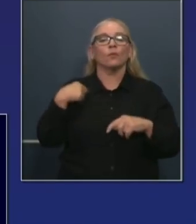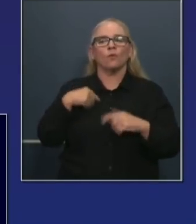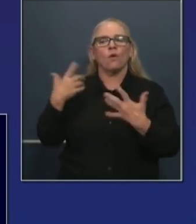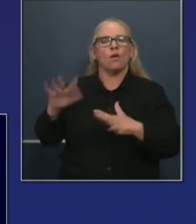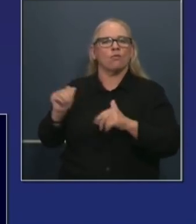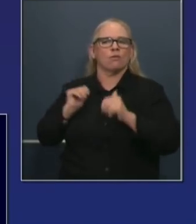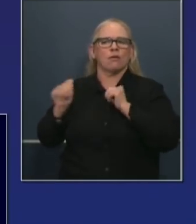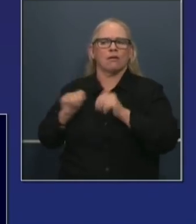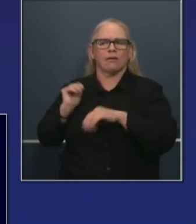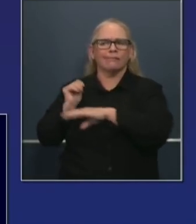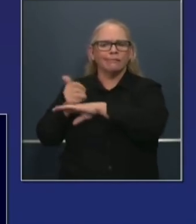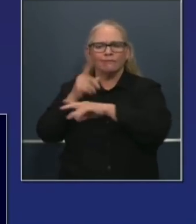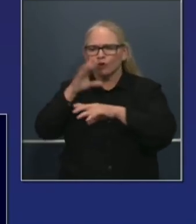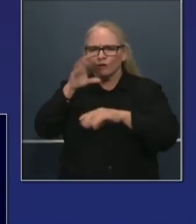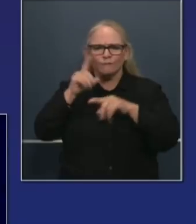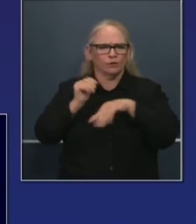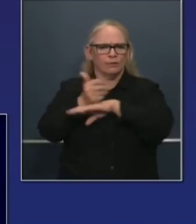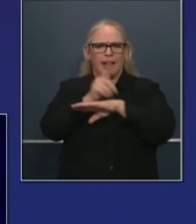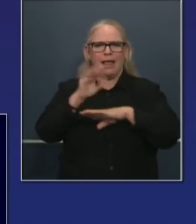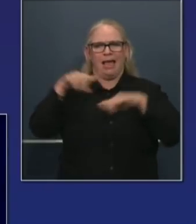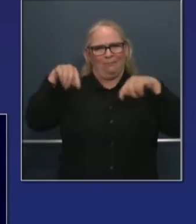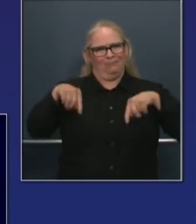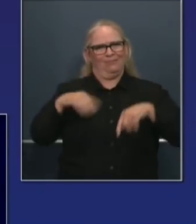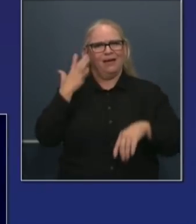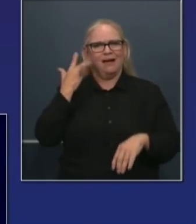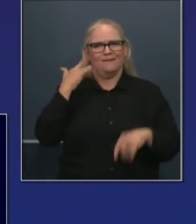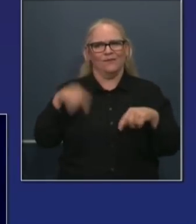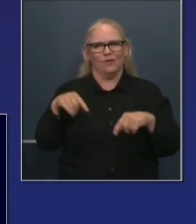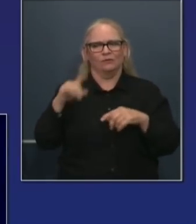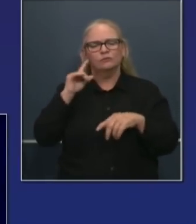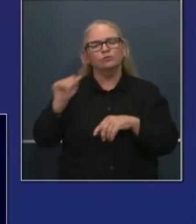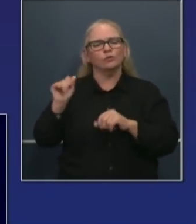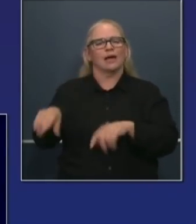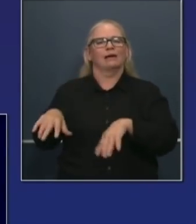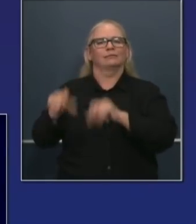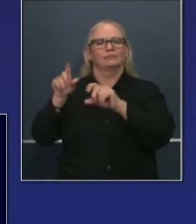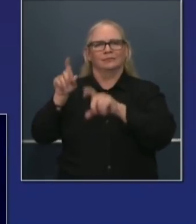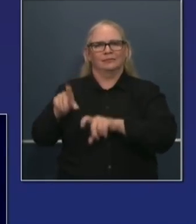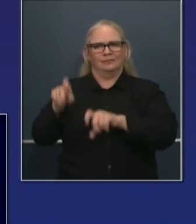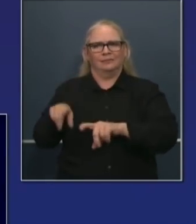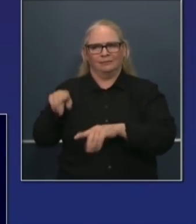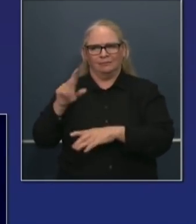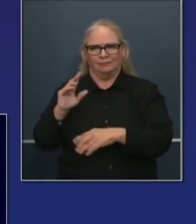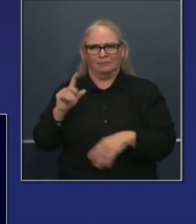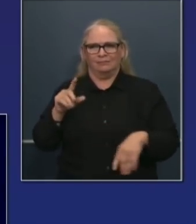POLLED TESTING BACK EAST AND THAT'S NOT GOING TO DELAY OUR EFFORTS SOON AND OUR EFFORTS IN THE STATE OF CALIFORNIA AND